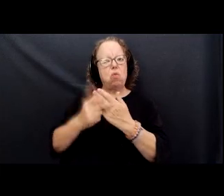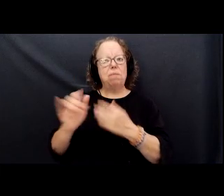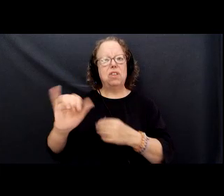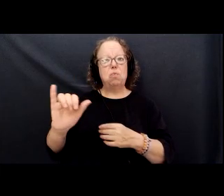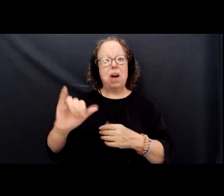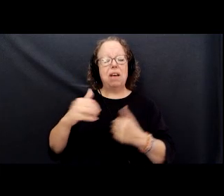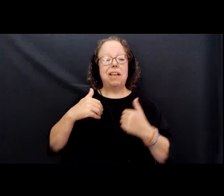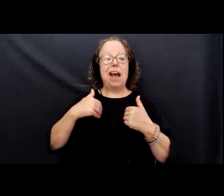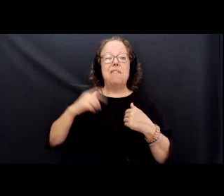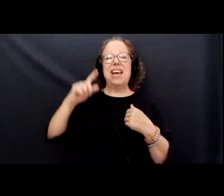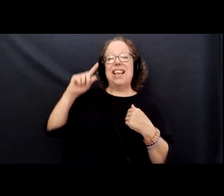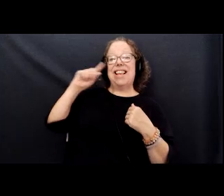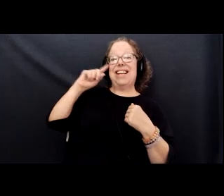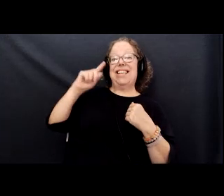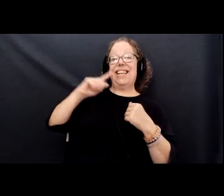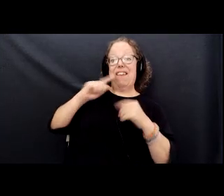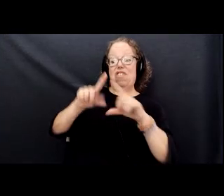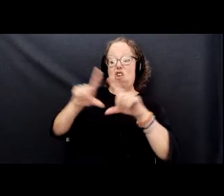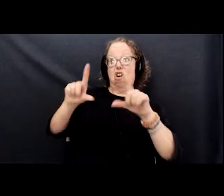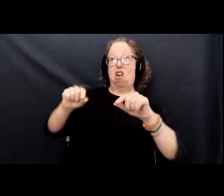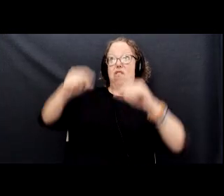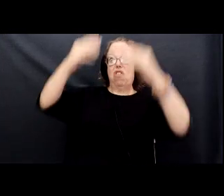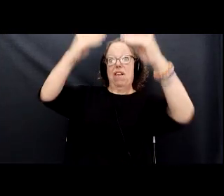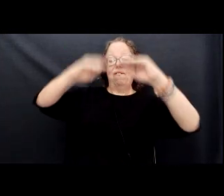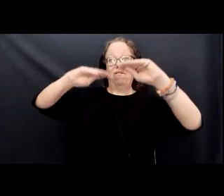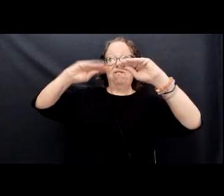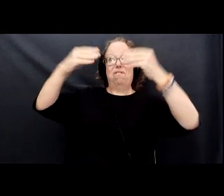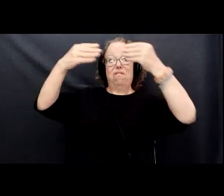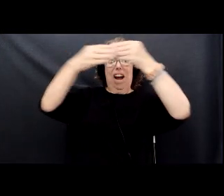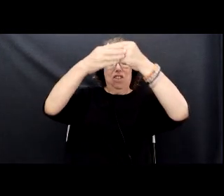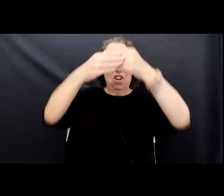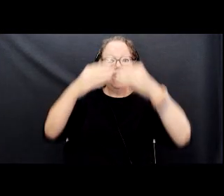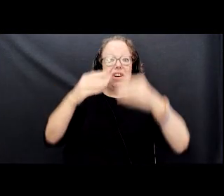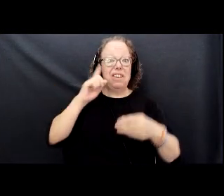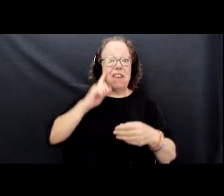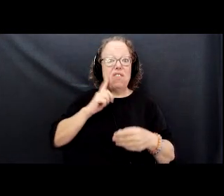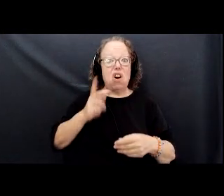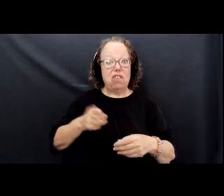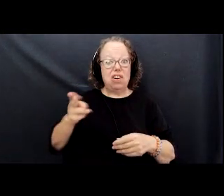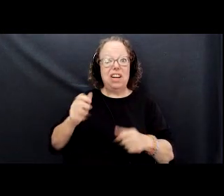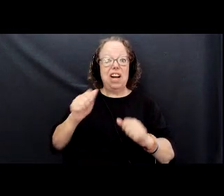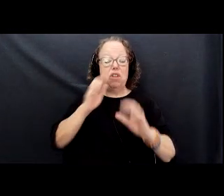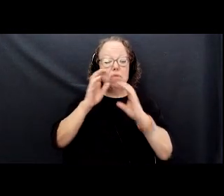visor card which helps individuals who are deaf or hard of hearing communicate with police officers